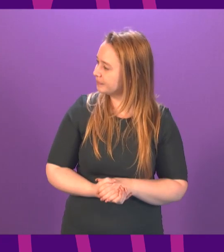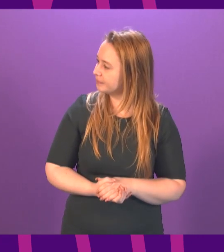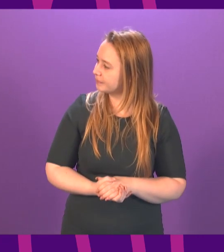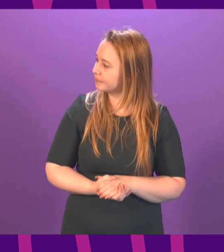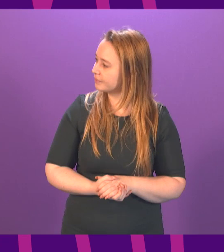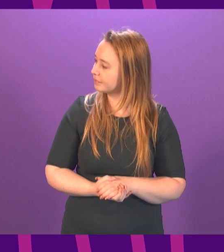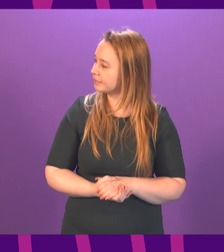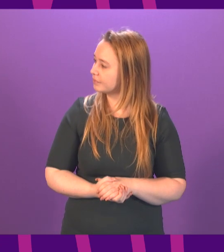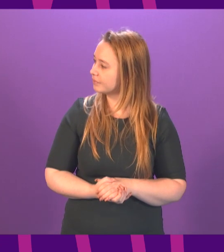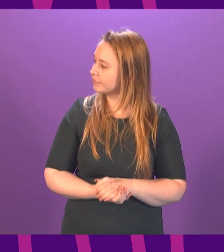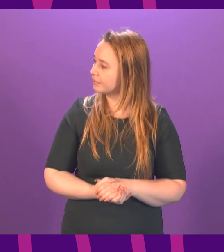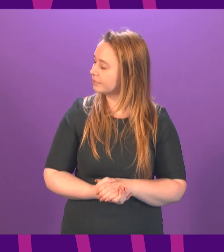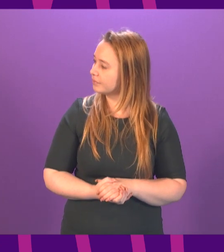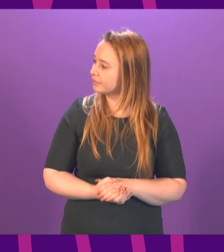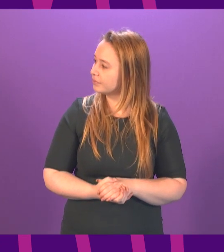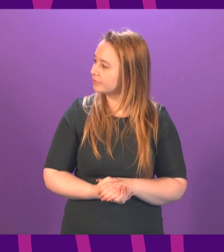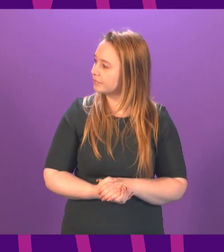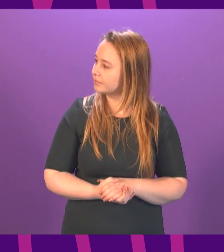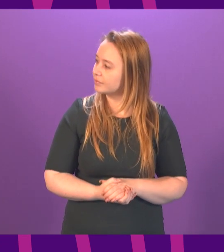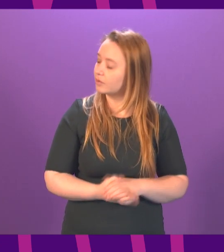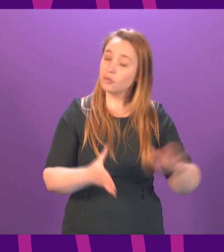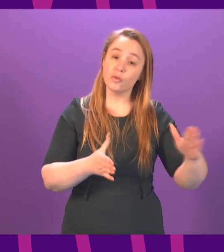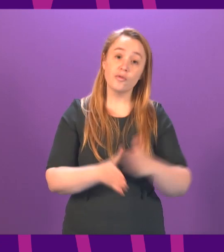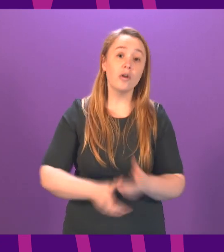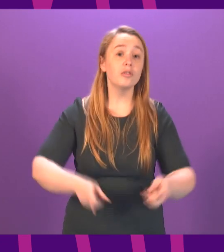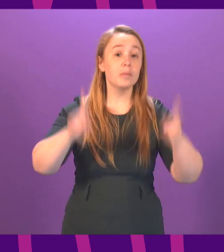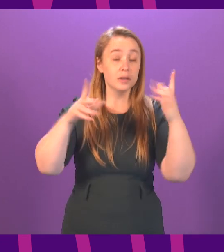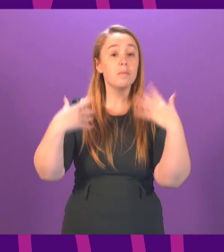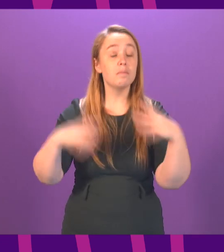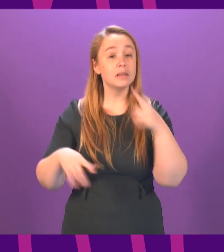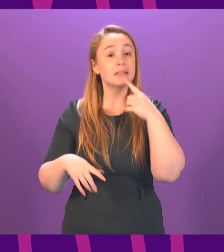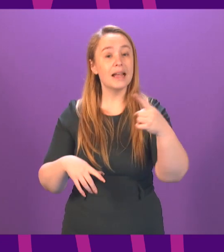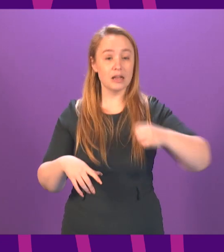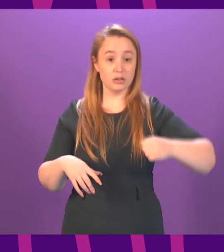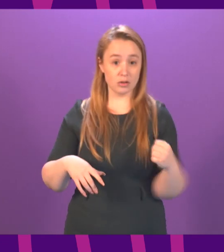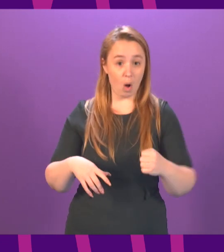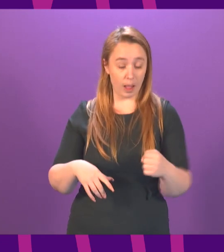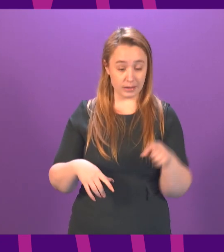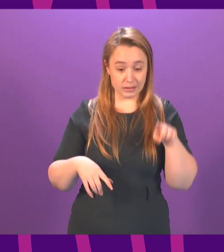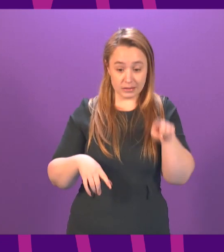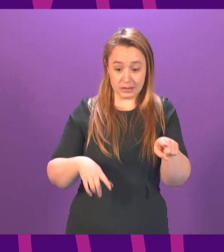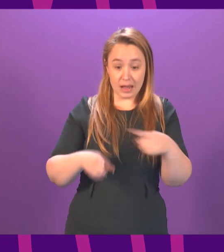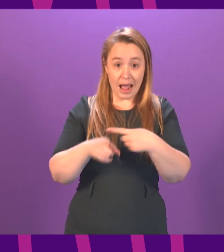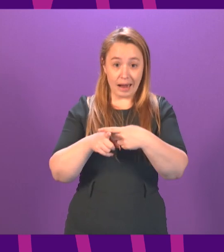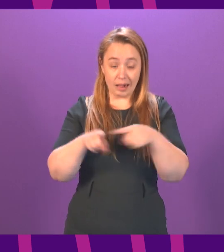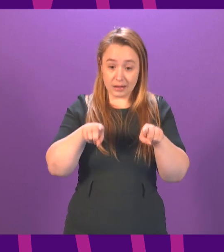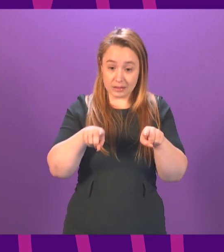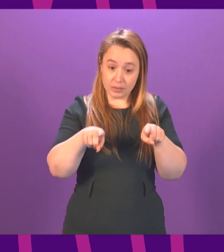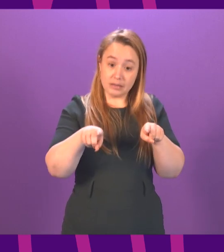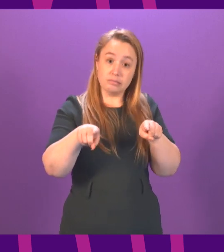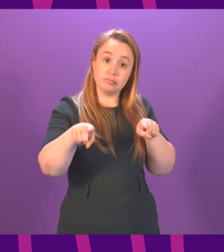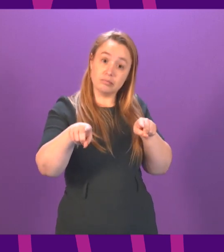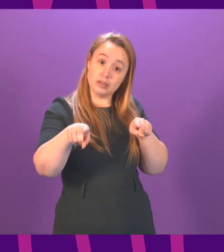slower than England at first, because we did the hard-to-do care homes first. That argument